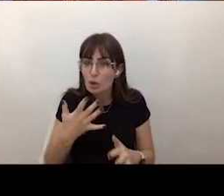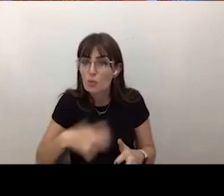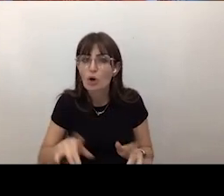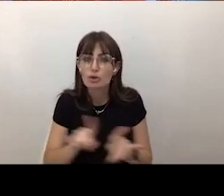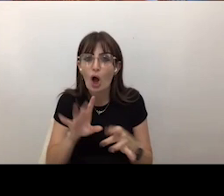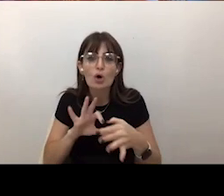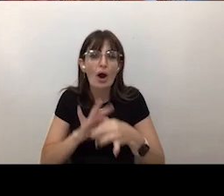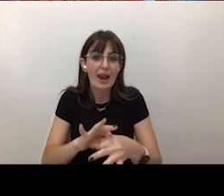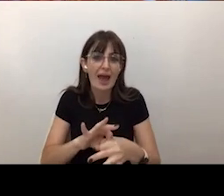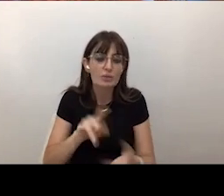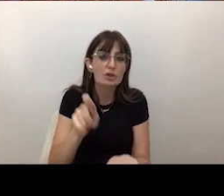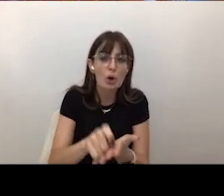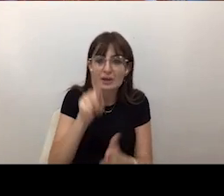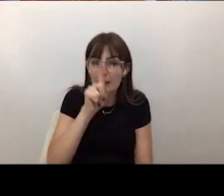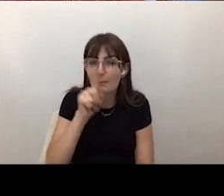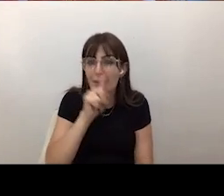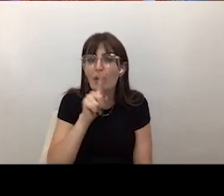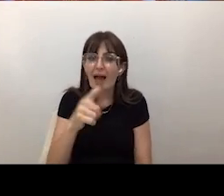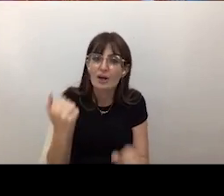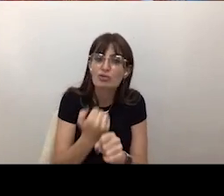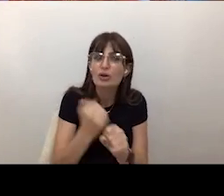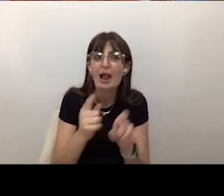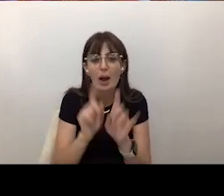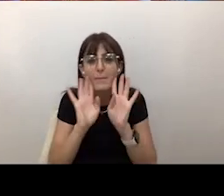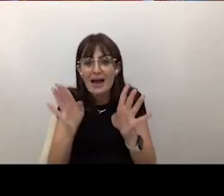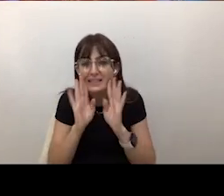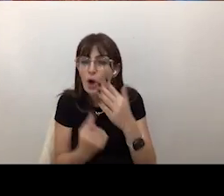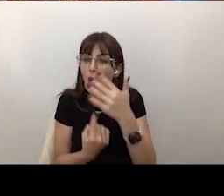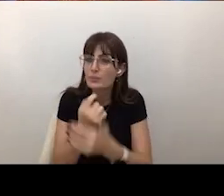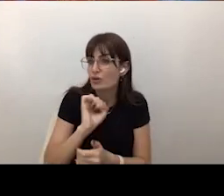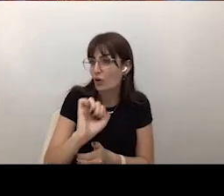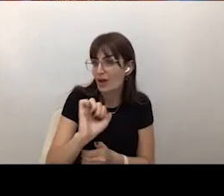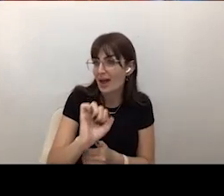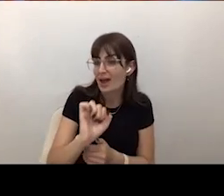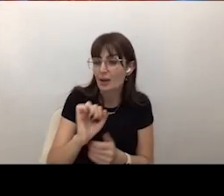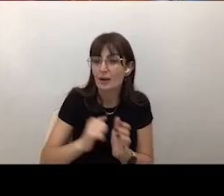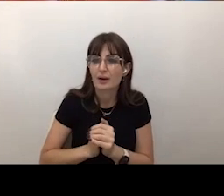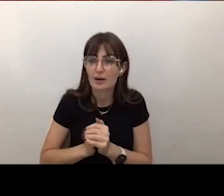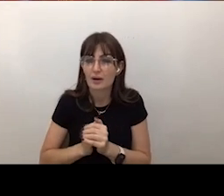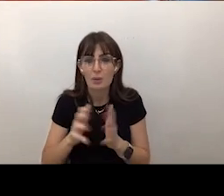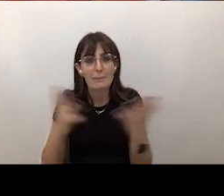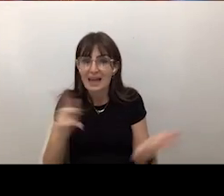with donors and create amazing opportunities for them with major donors, trusts and foundations,